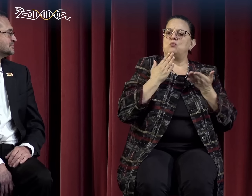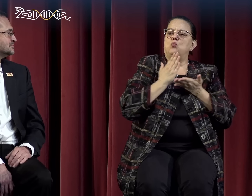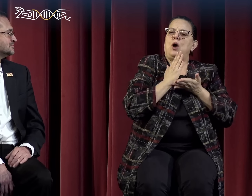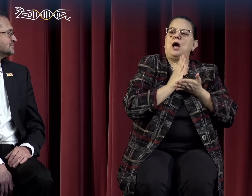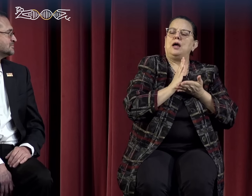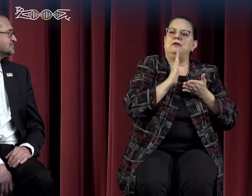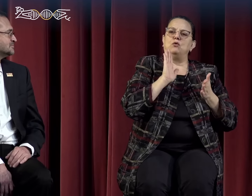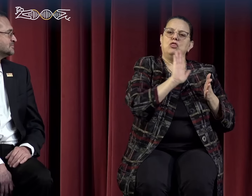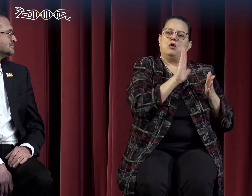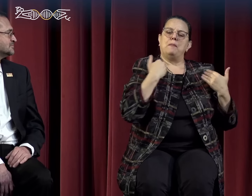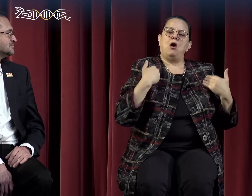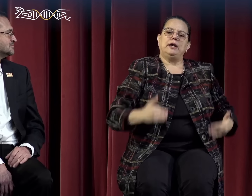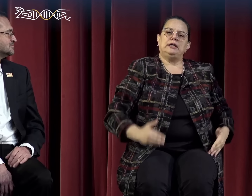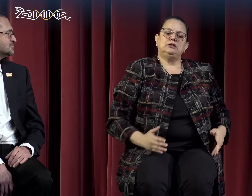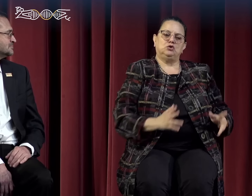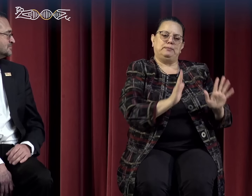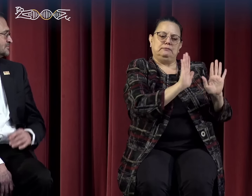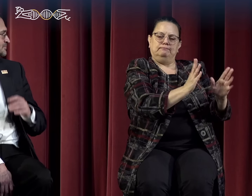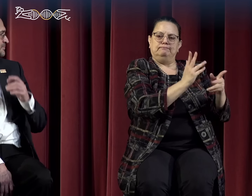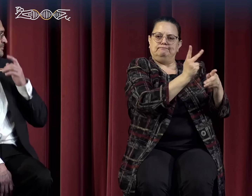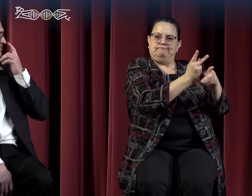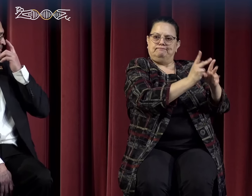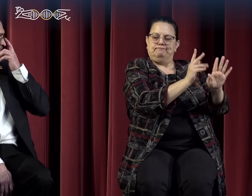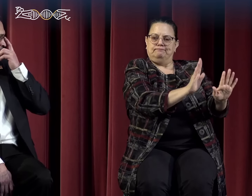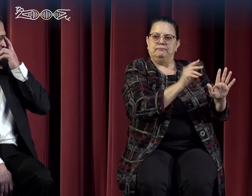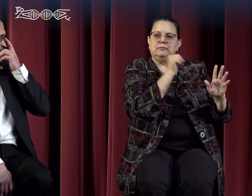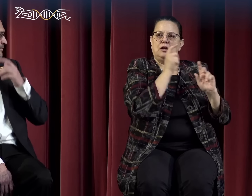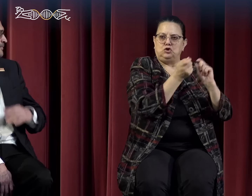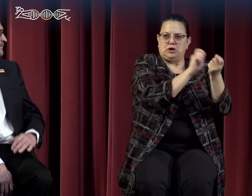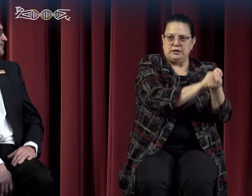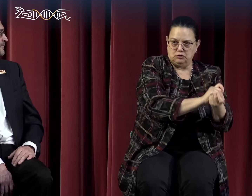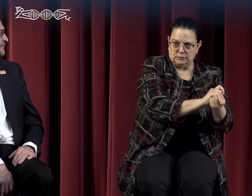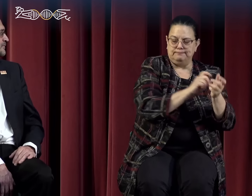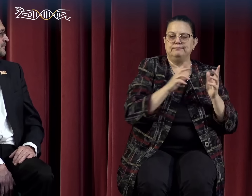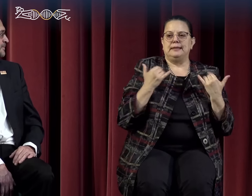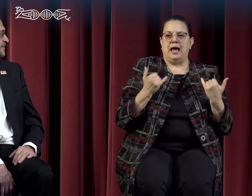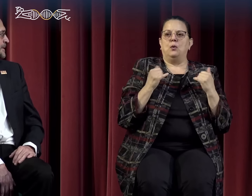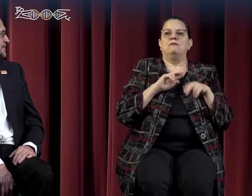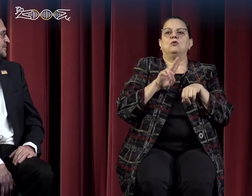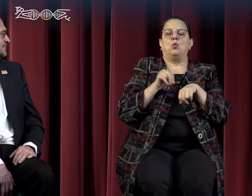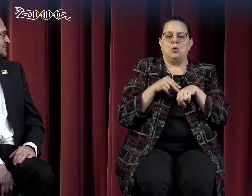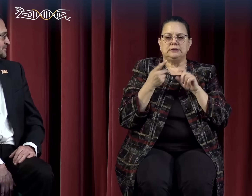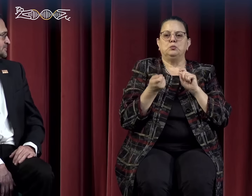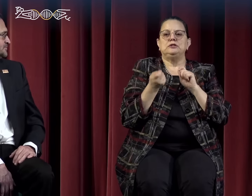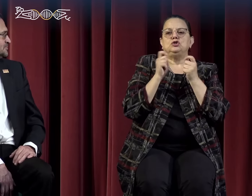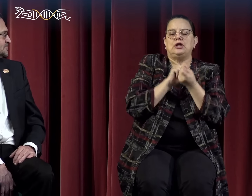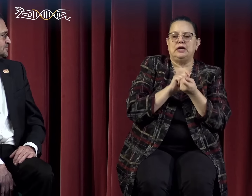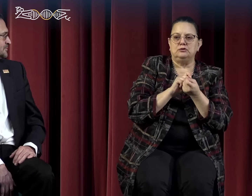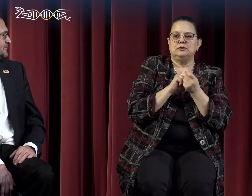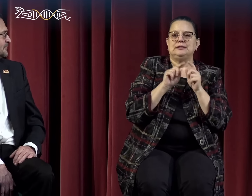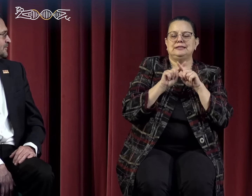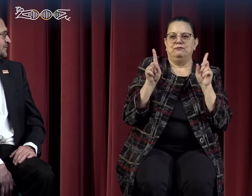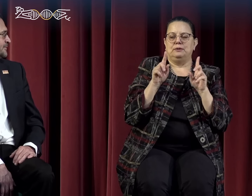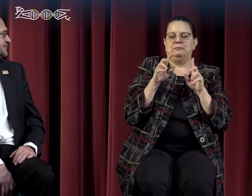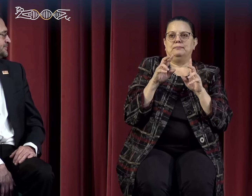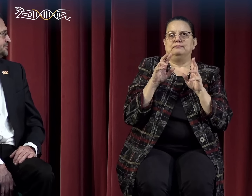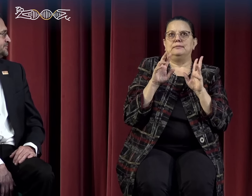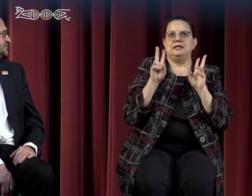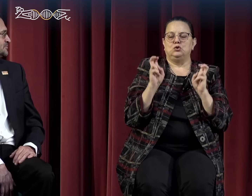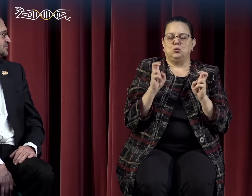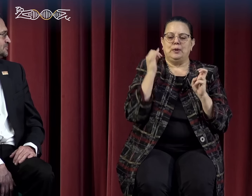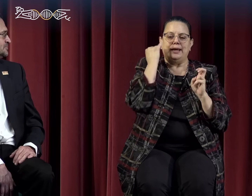integrity and so folks may, of course, have different responses at